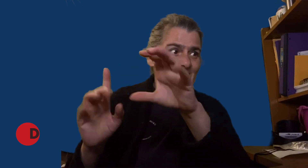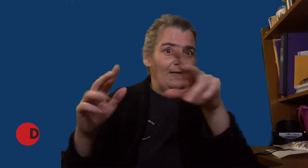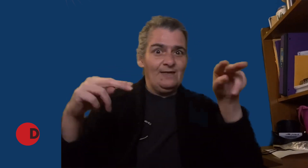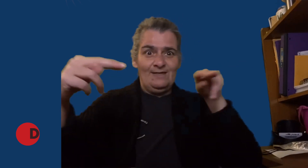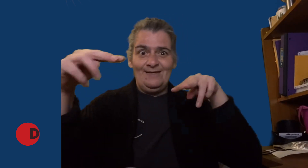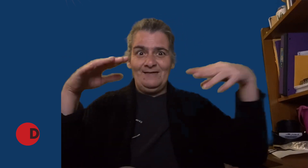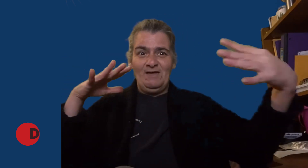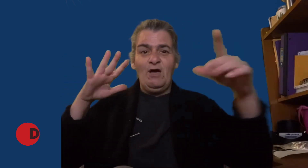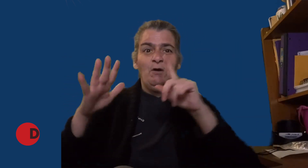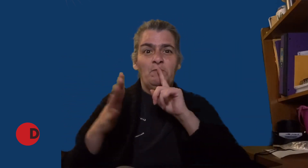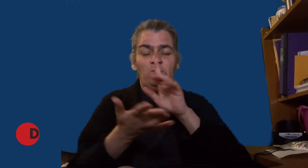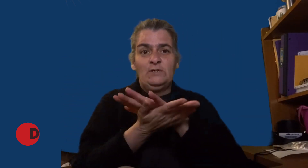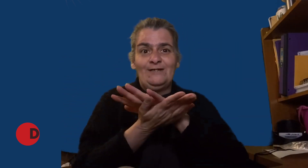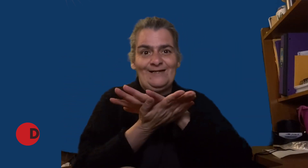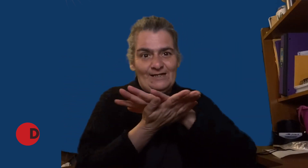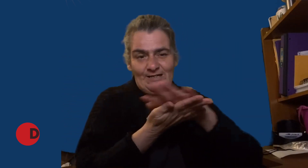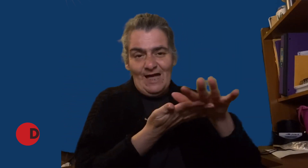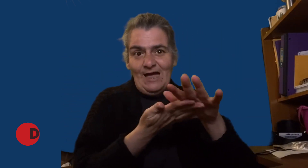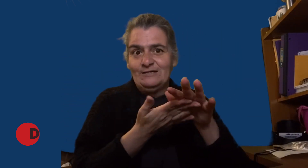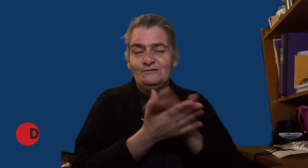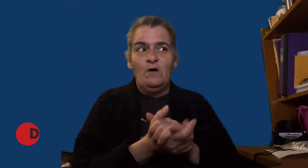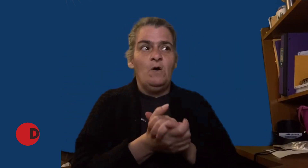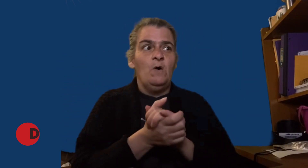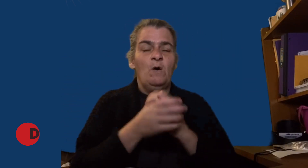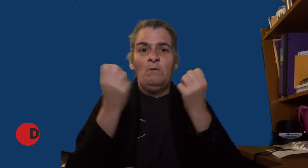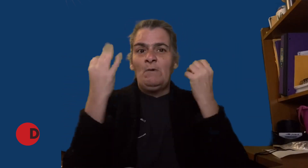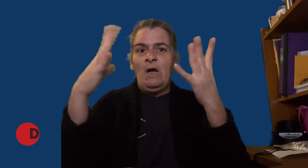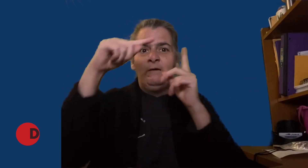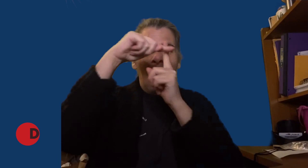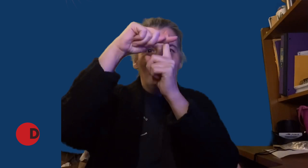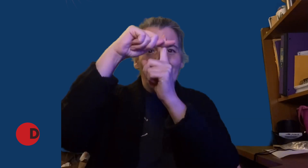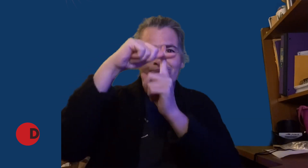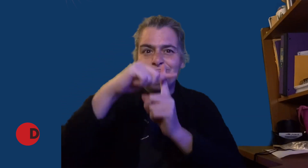for hearing people to be able to communicate with us so they